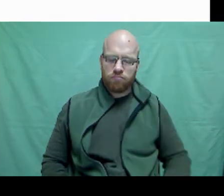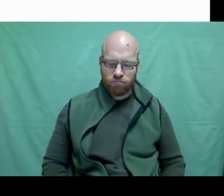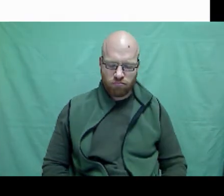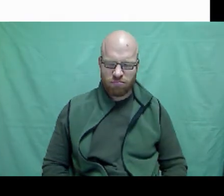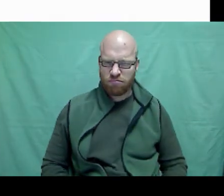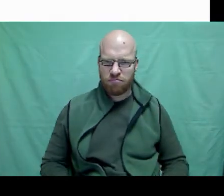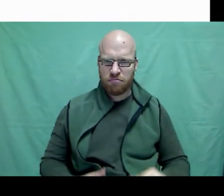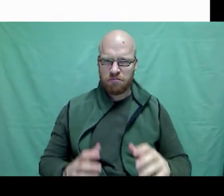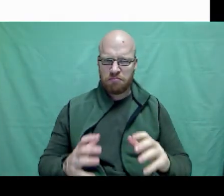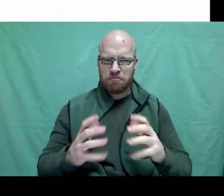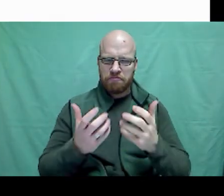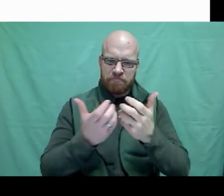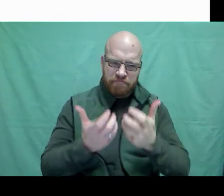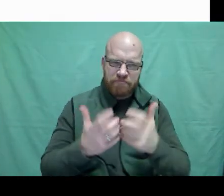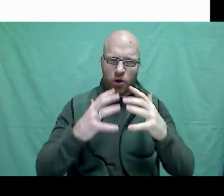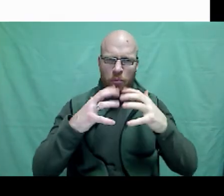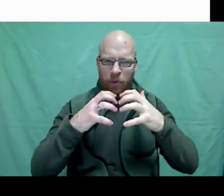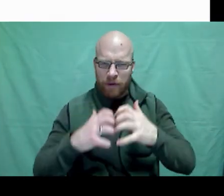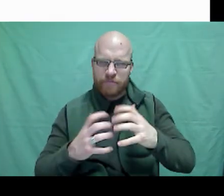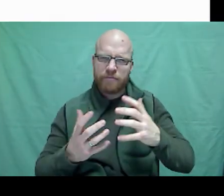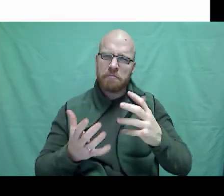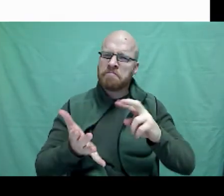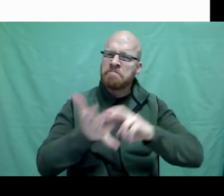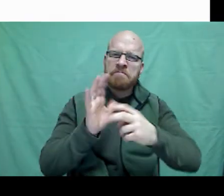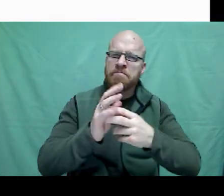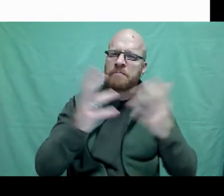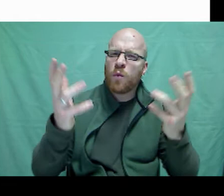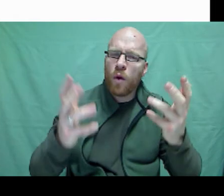Now, breaking down radicals; simplifying them.